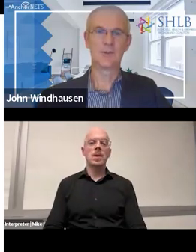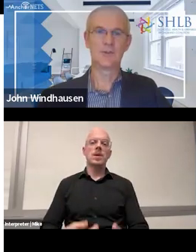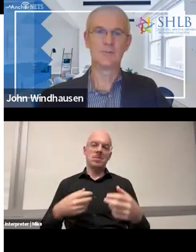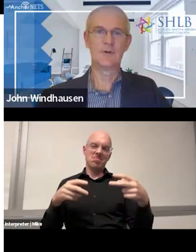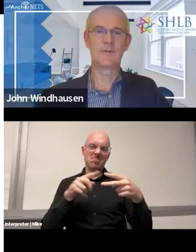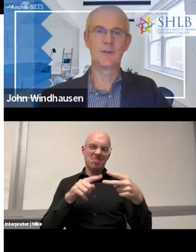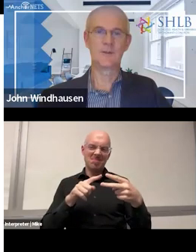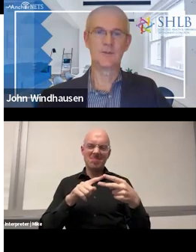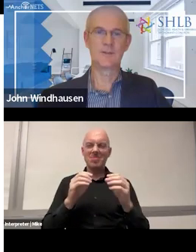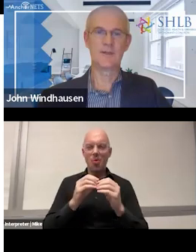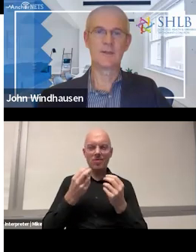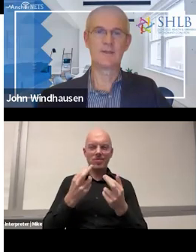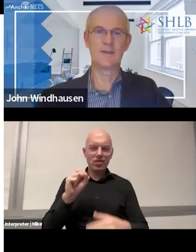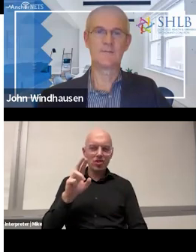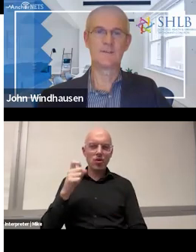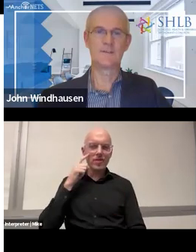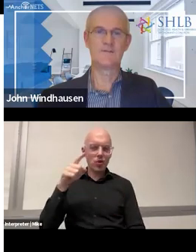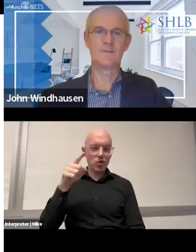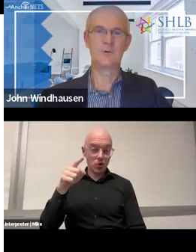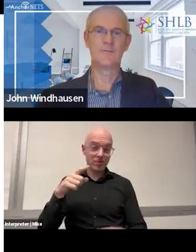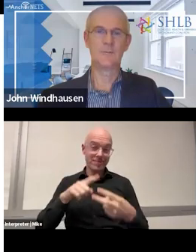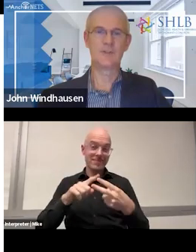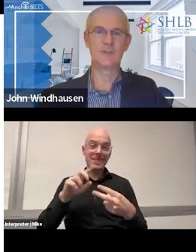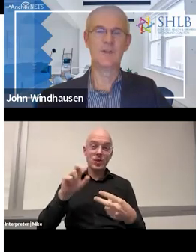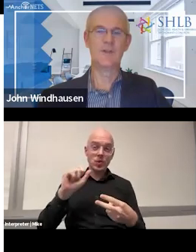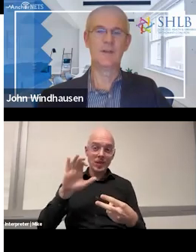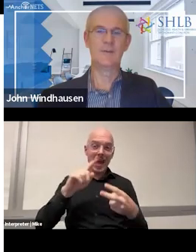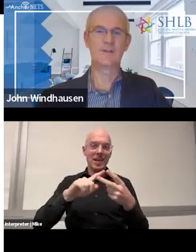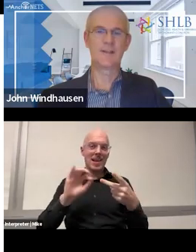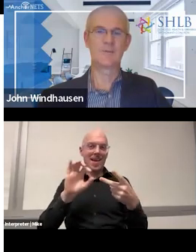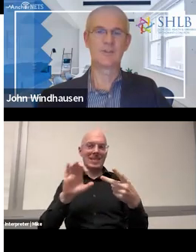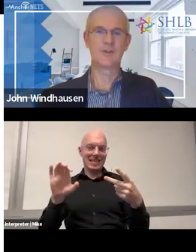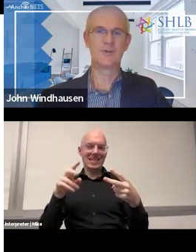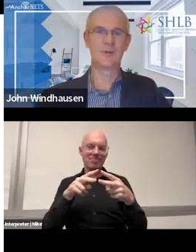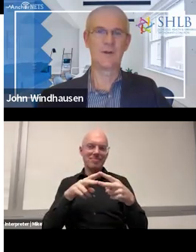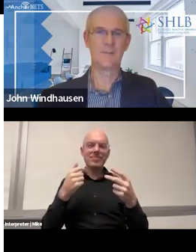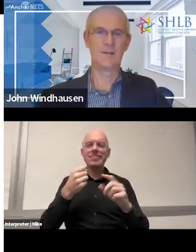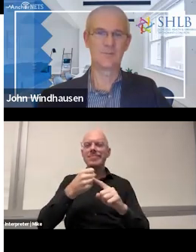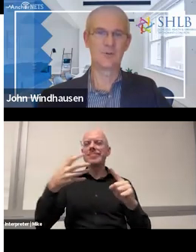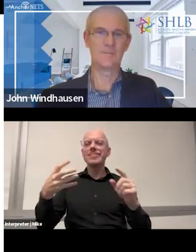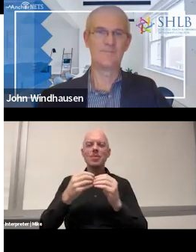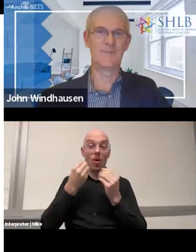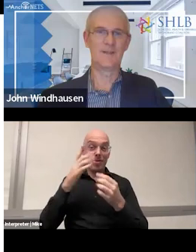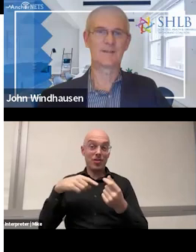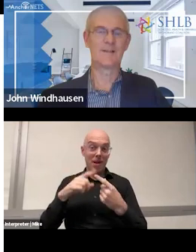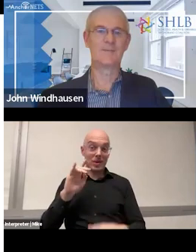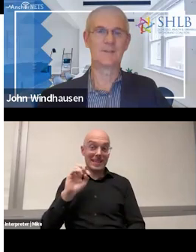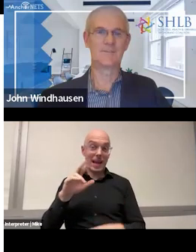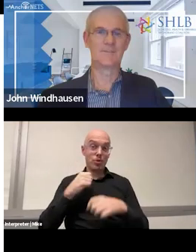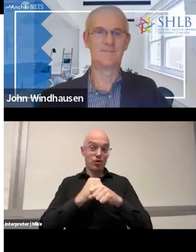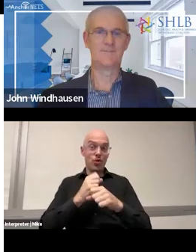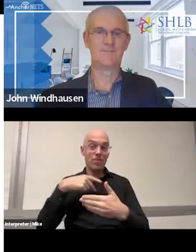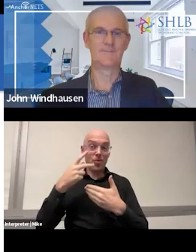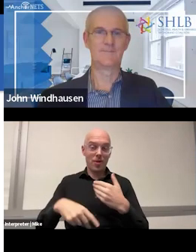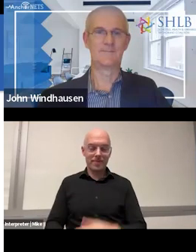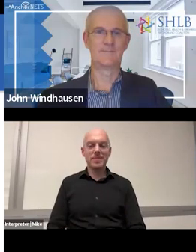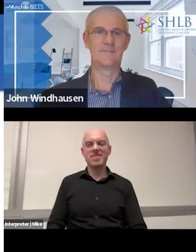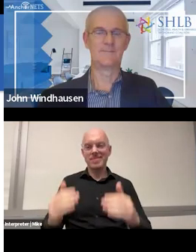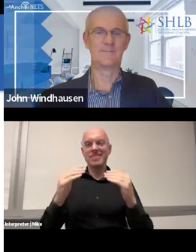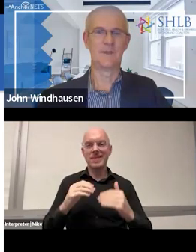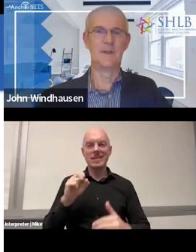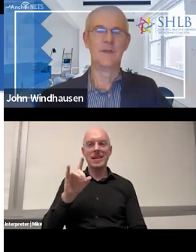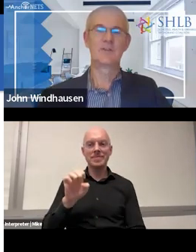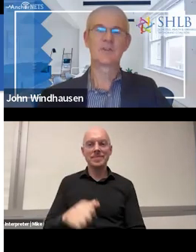John Windhausen: Here are a couple of resources that you can turn to both within Usac and the Fcc. For more information about this cyber security pilot program. Next slide, please.